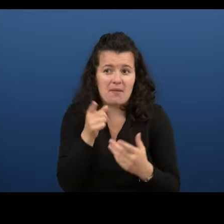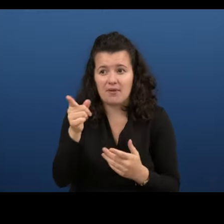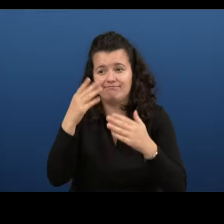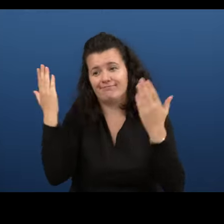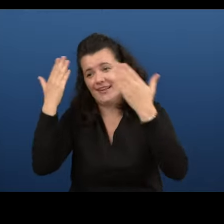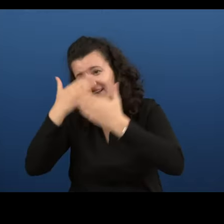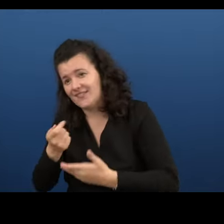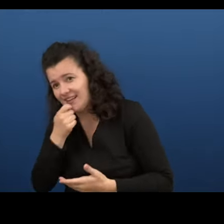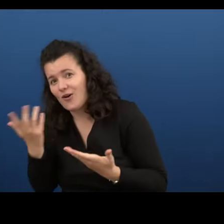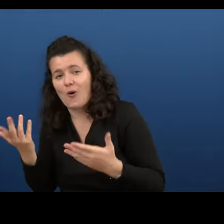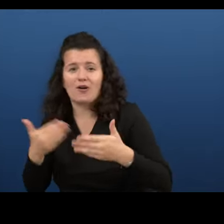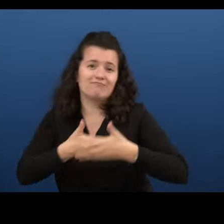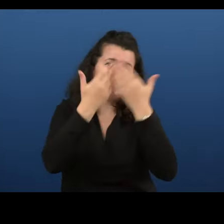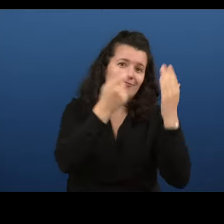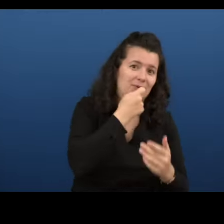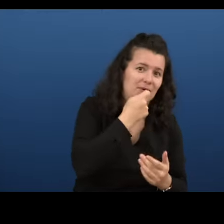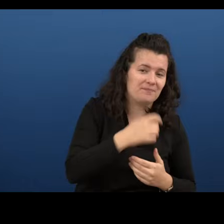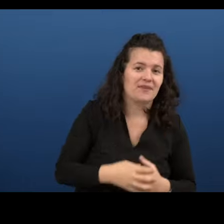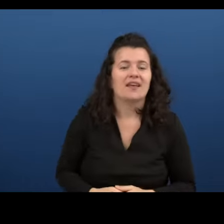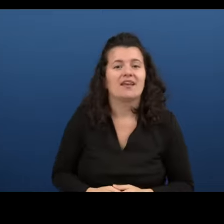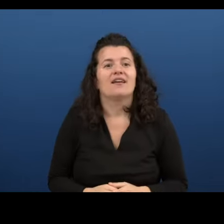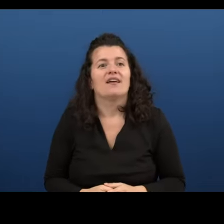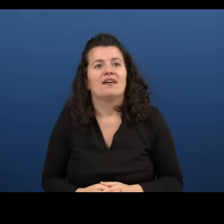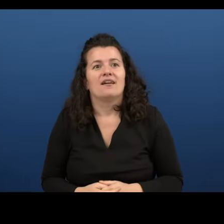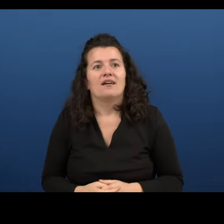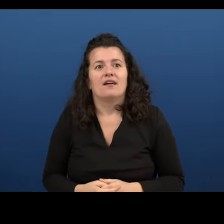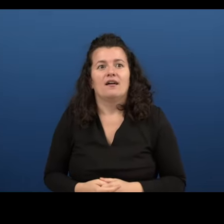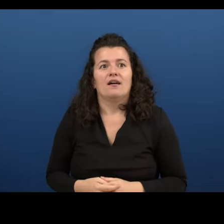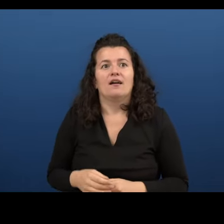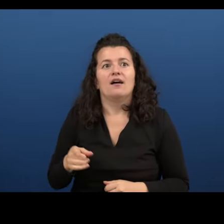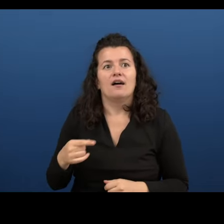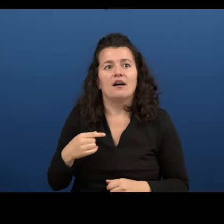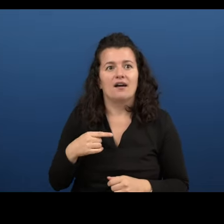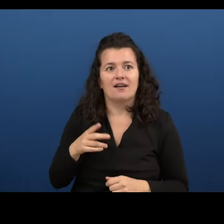from from Uganda bit working from a restaurant and on a, on a subtropical Island so